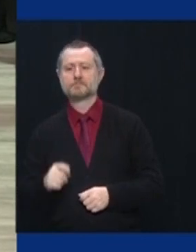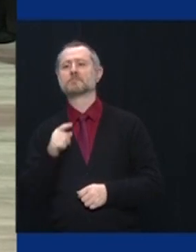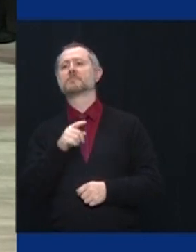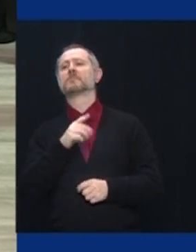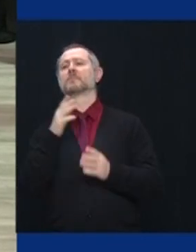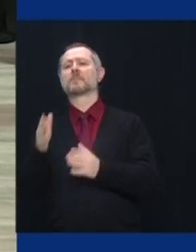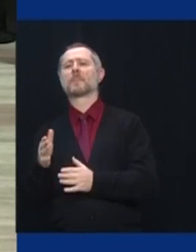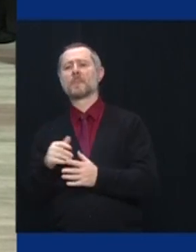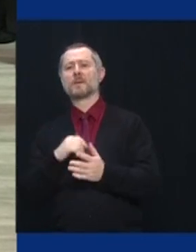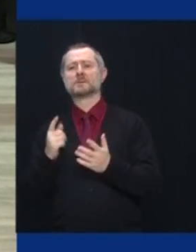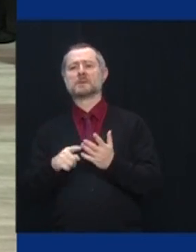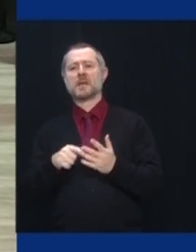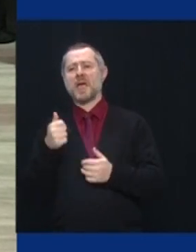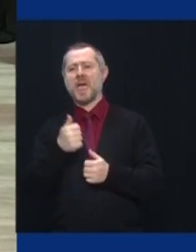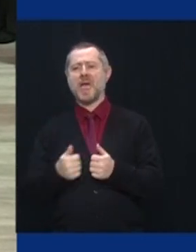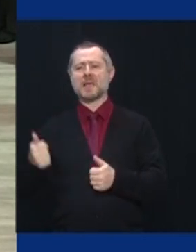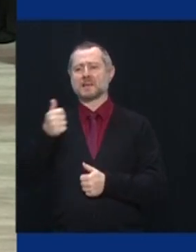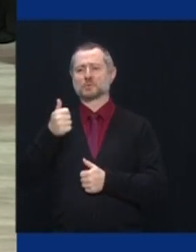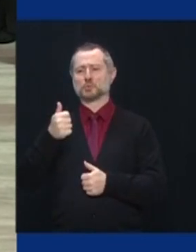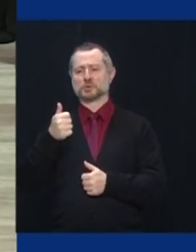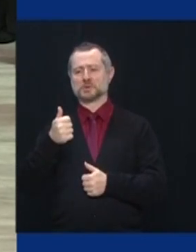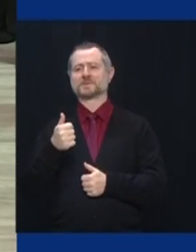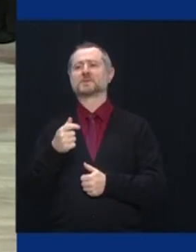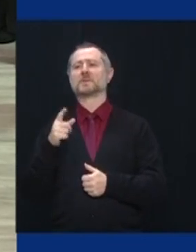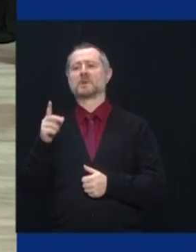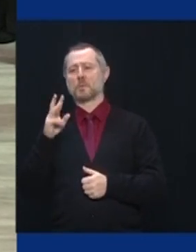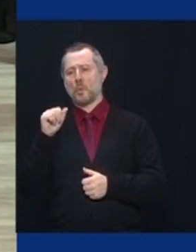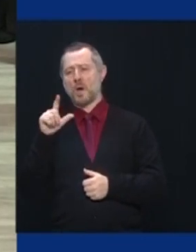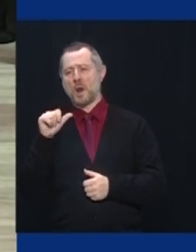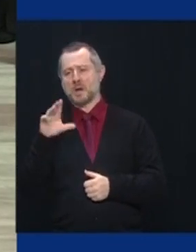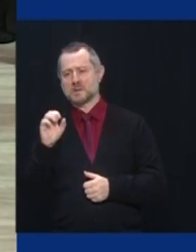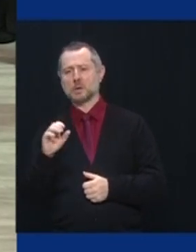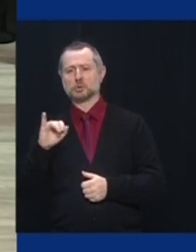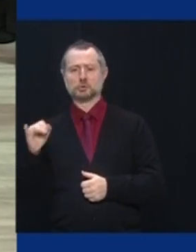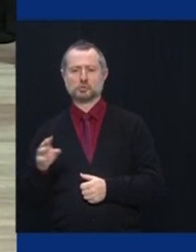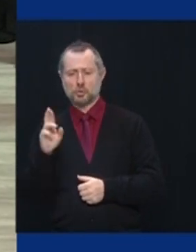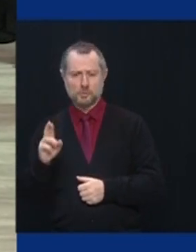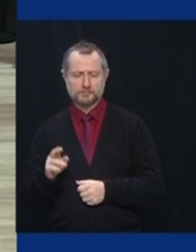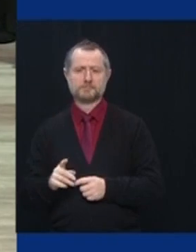PASTOR PHIL TURNER, PASTOR OF BETHENNY BAPTIST CHURCH.